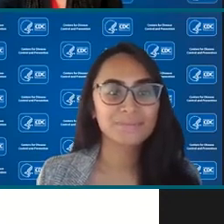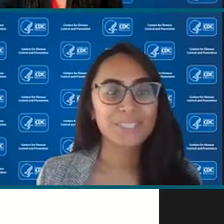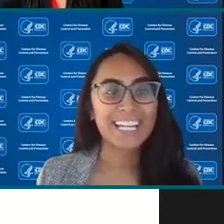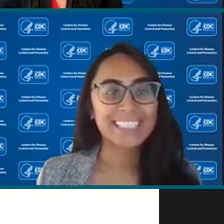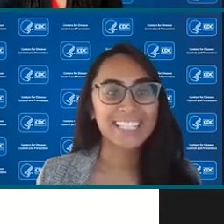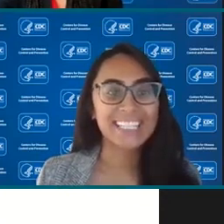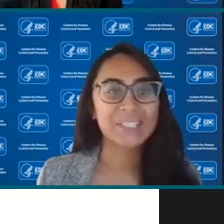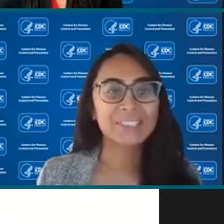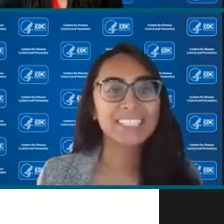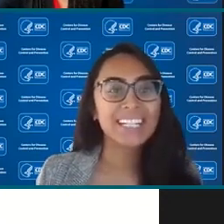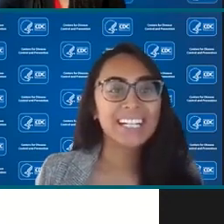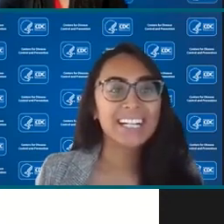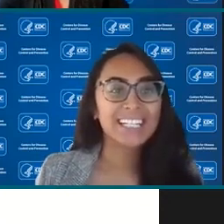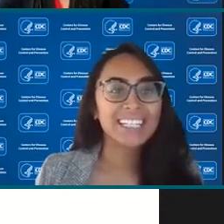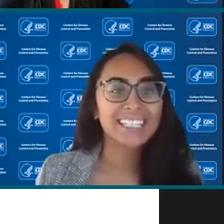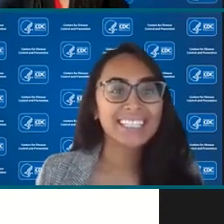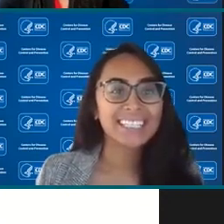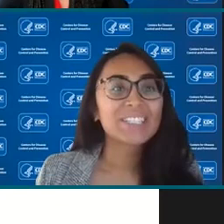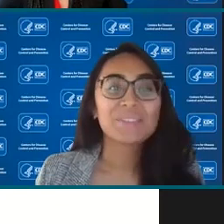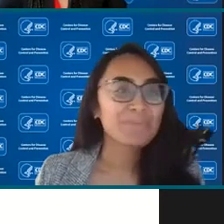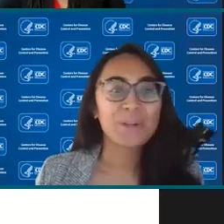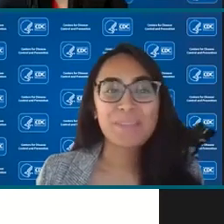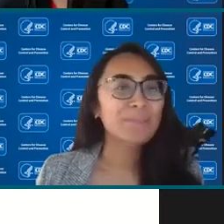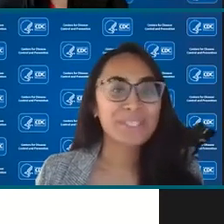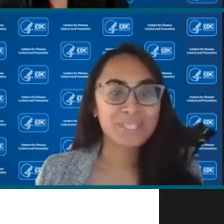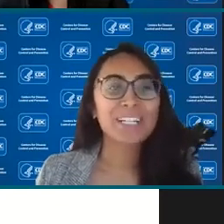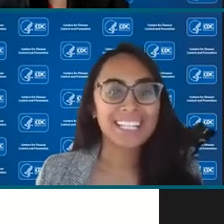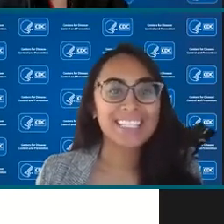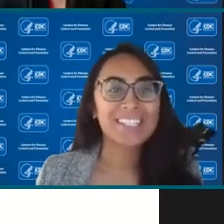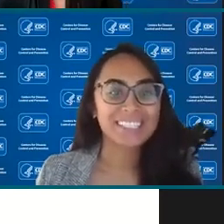Great, thank you. I hope that addressed the question. There’s no— Yeah, that was a great answer.